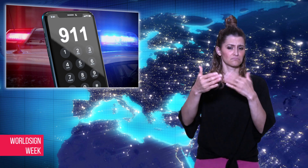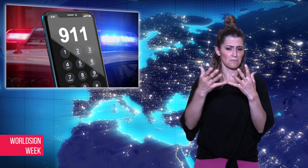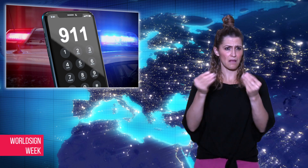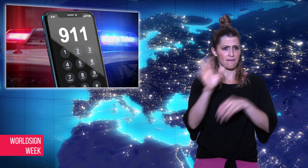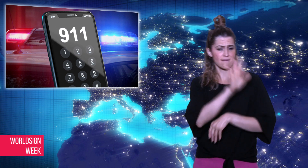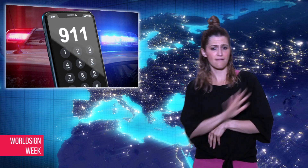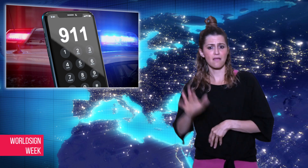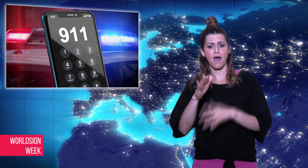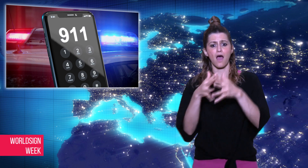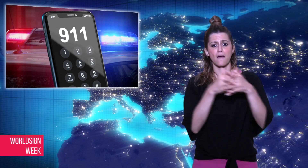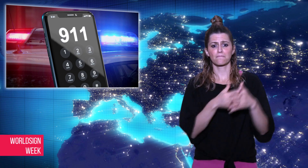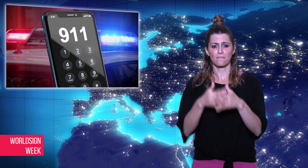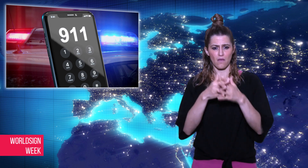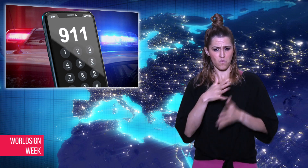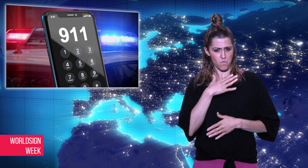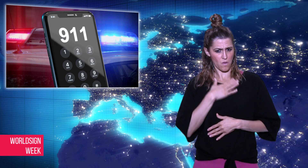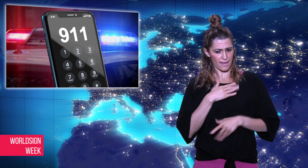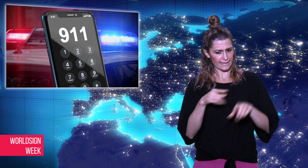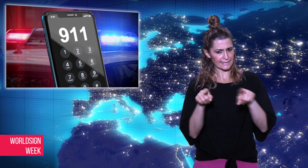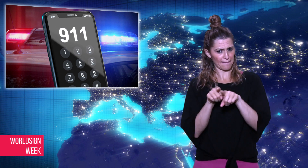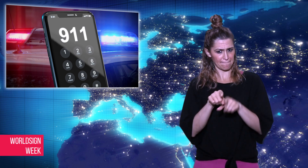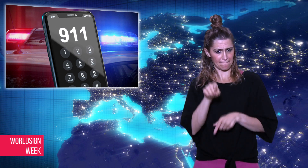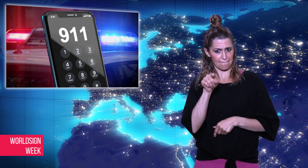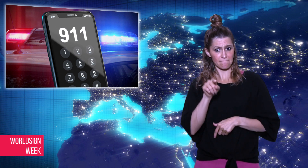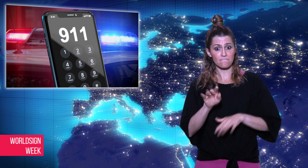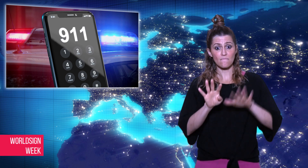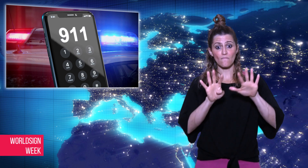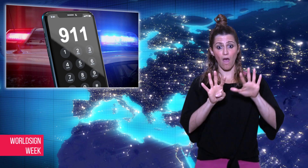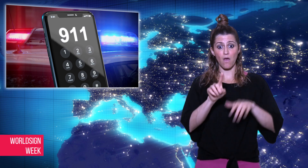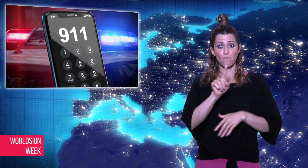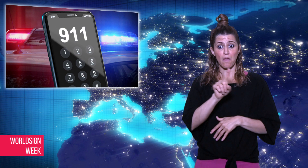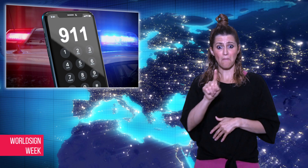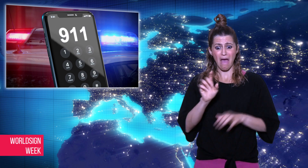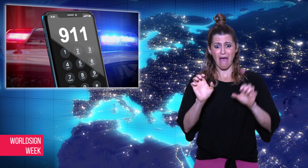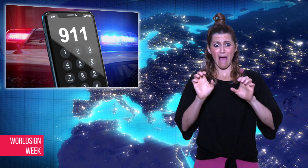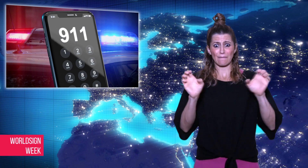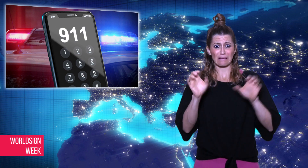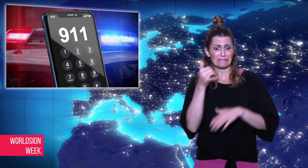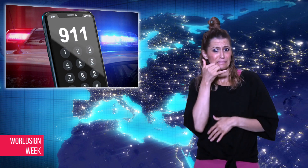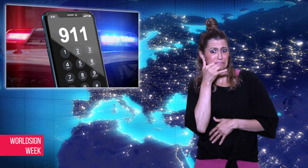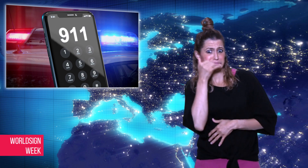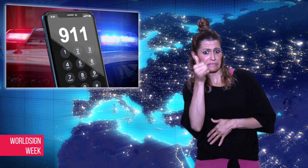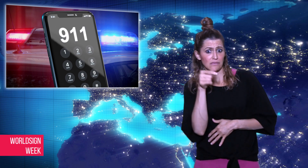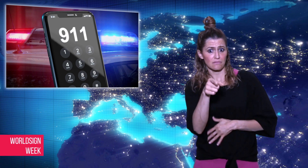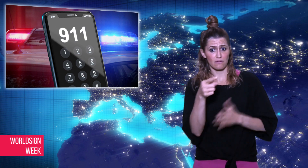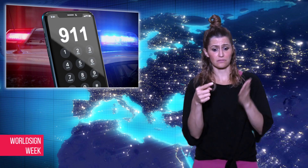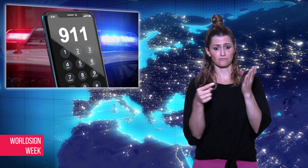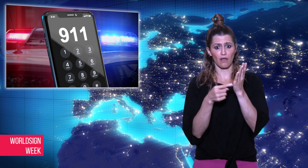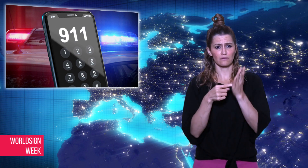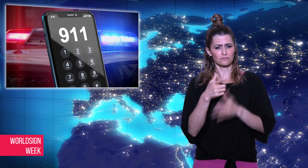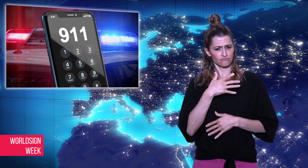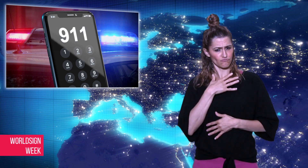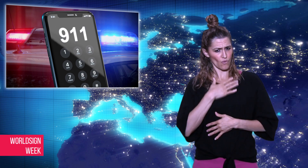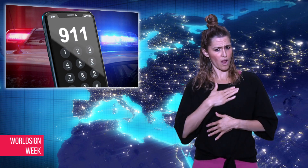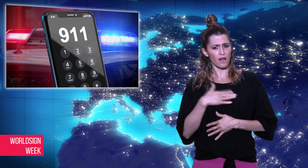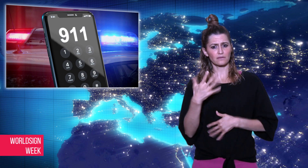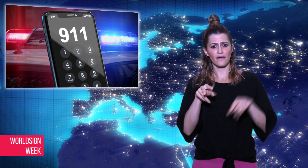will use the video 911 call technology.